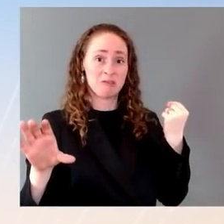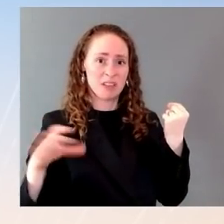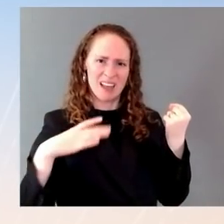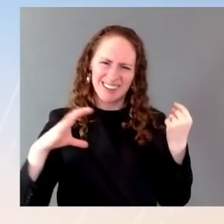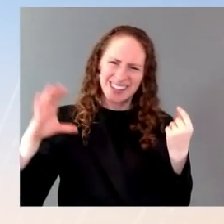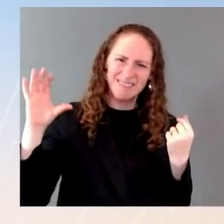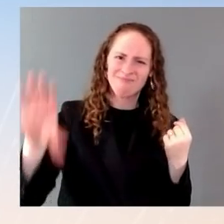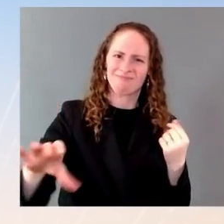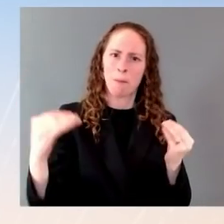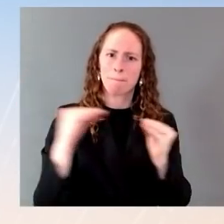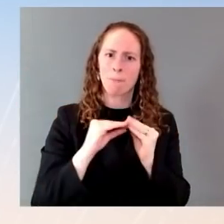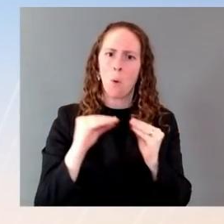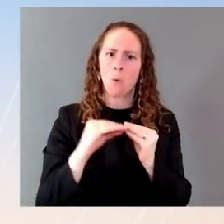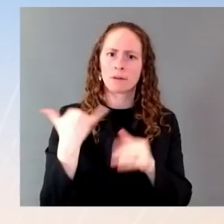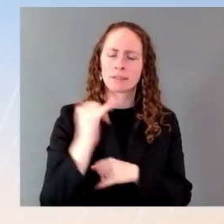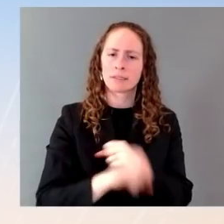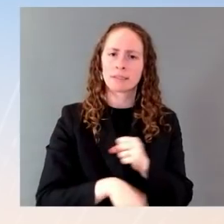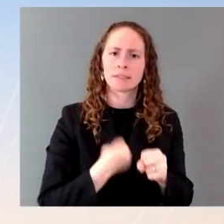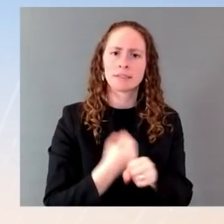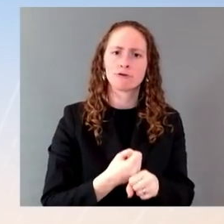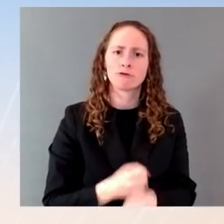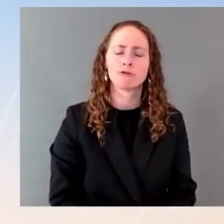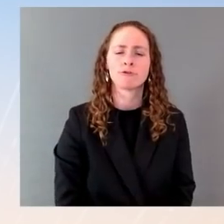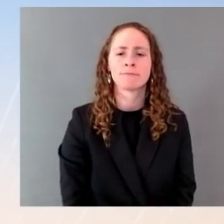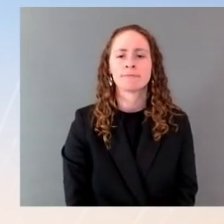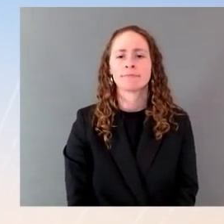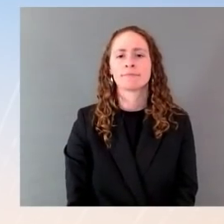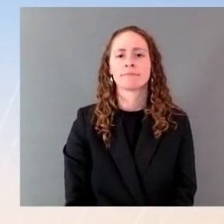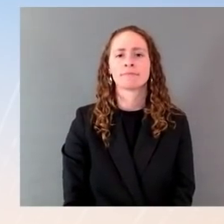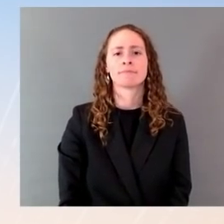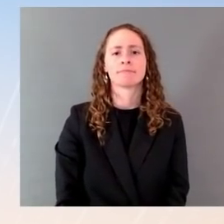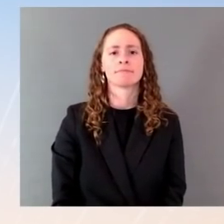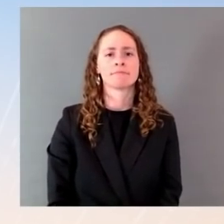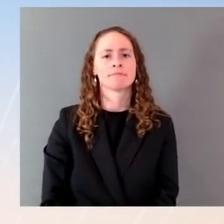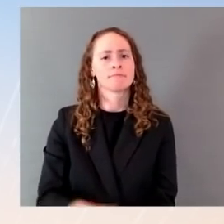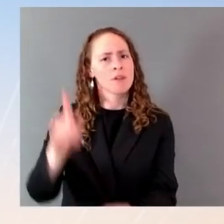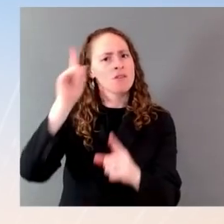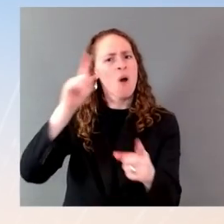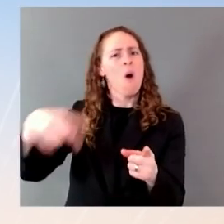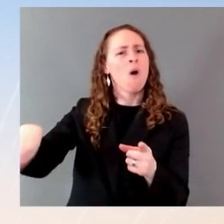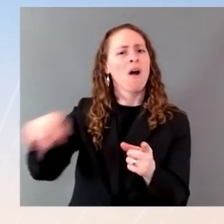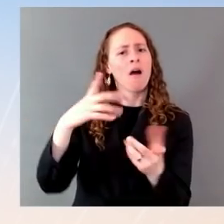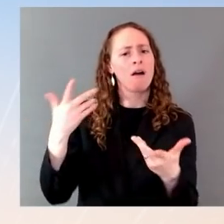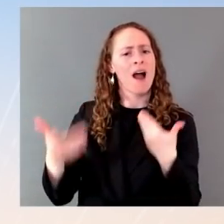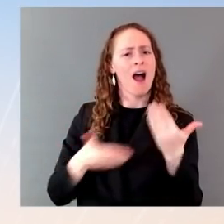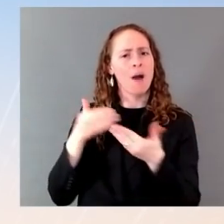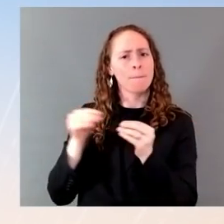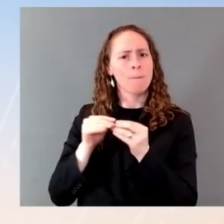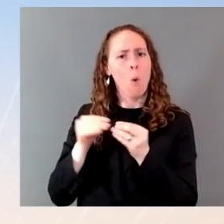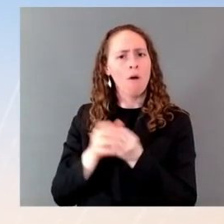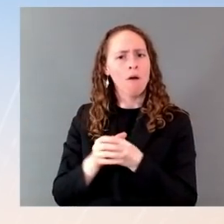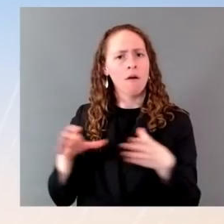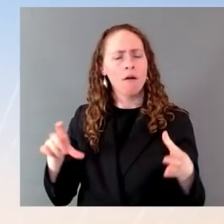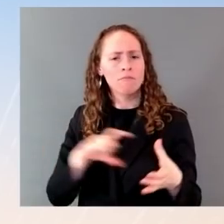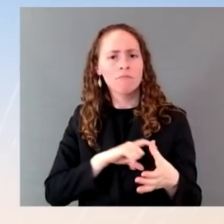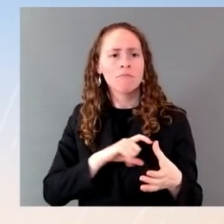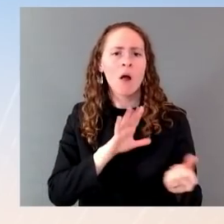through the COPS program that the President has championed in places like San Francisco and an additional 20 officers in Los Angeles.